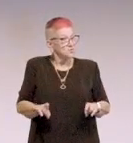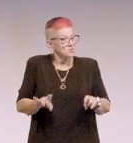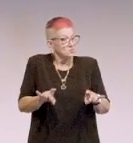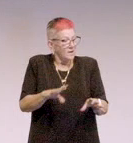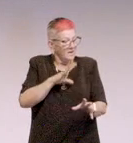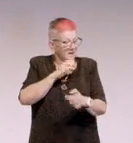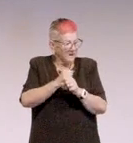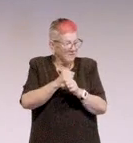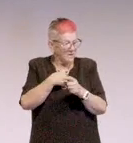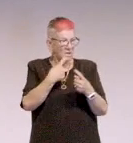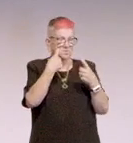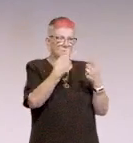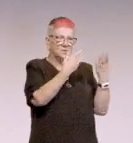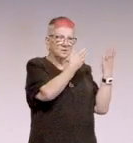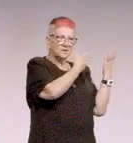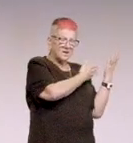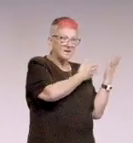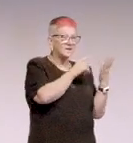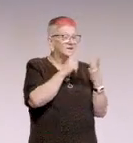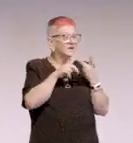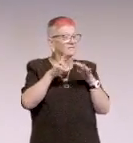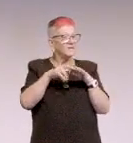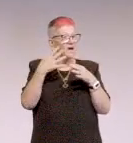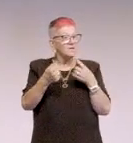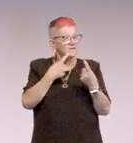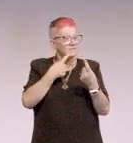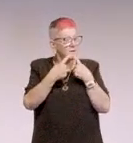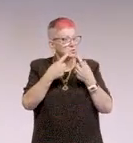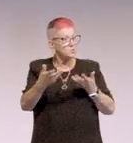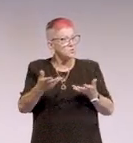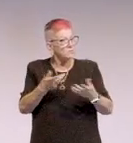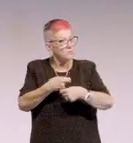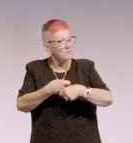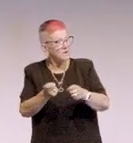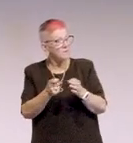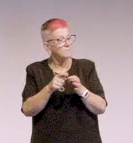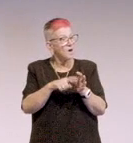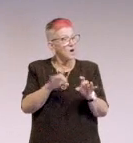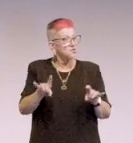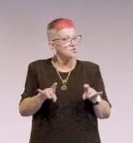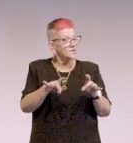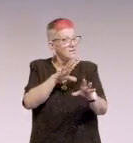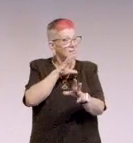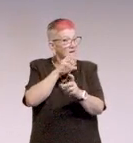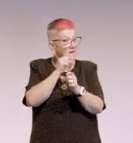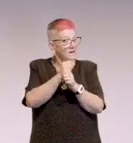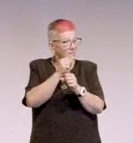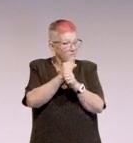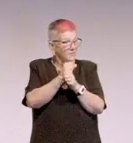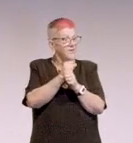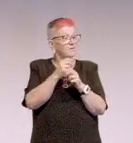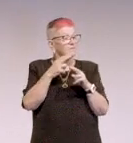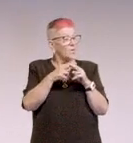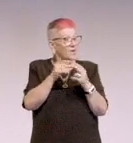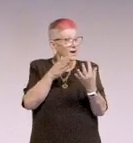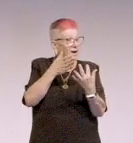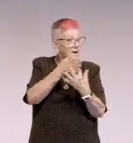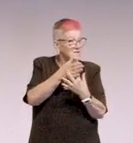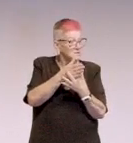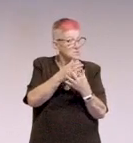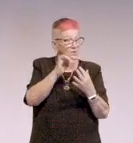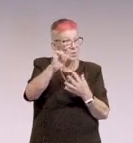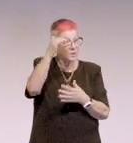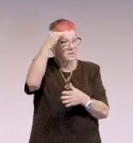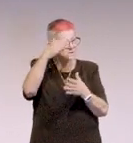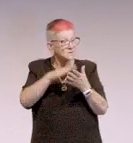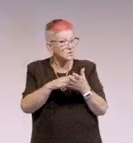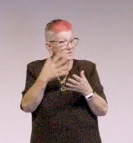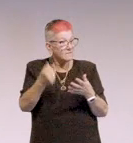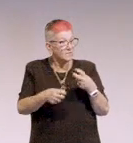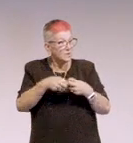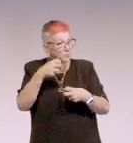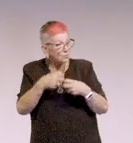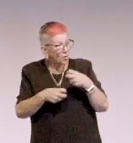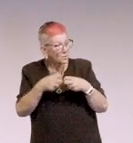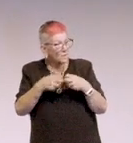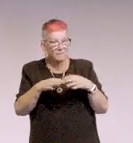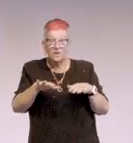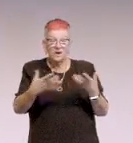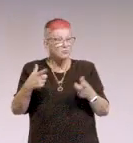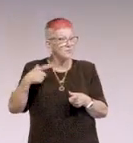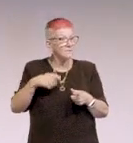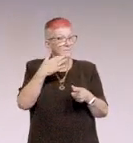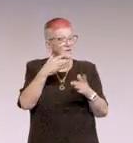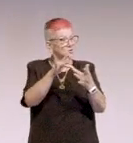page, they say that if information is inaccessible, to contact them.